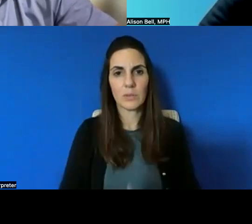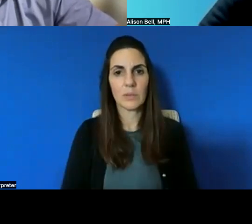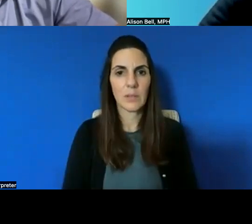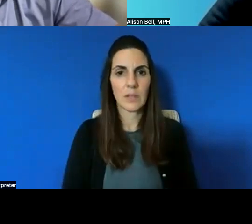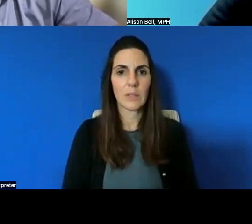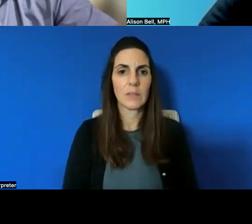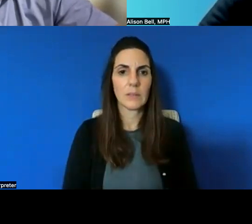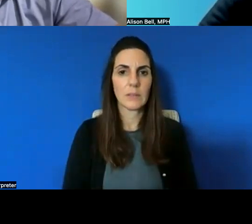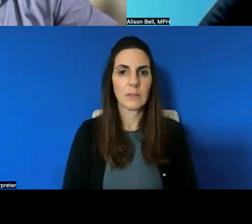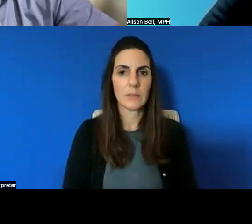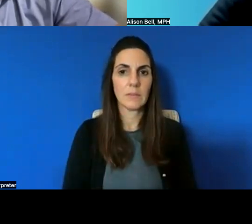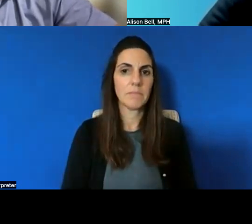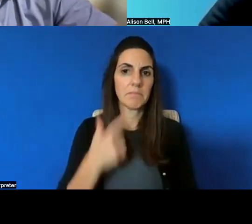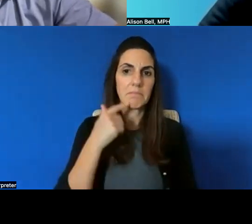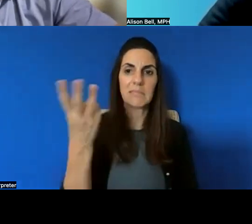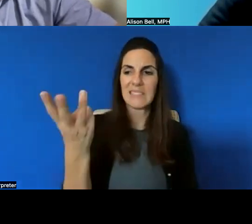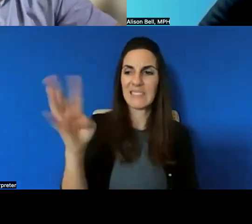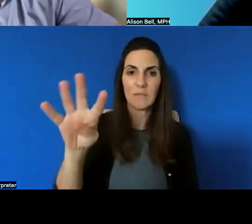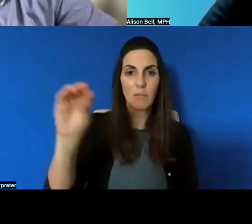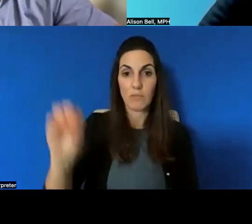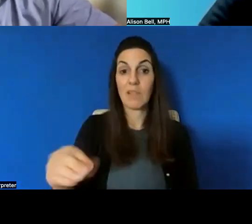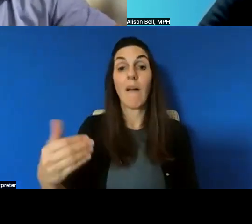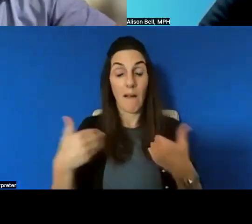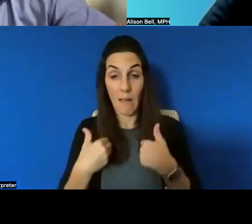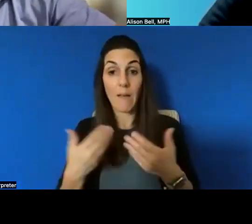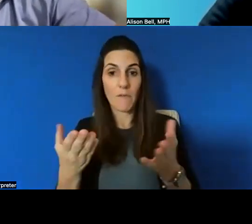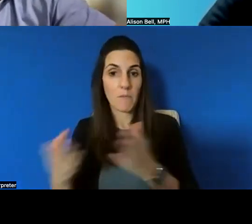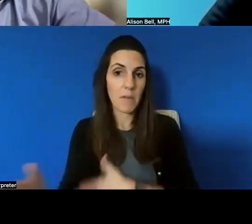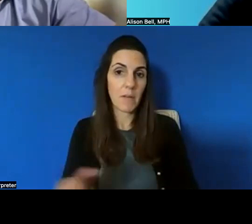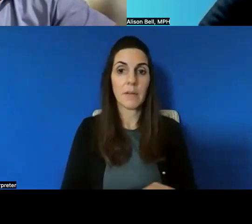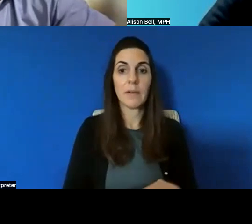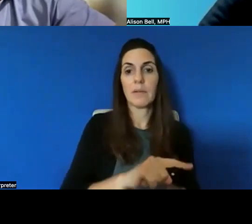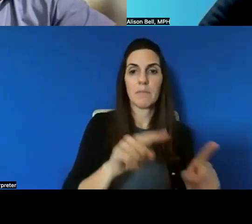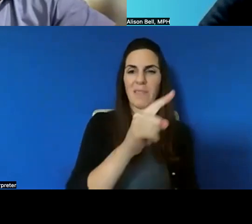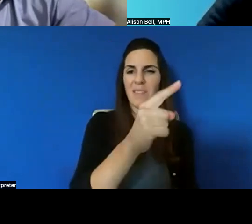uh it's about 64% which is great and about a third who who do not have a financial plan so